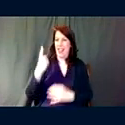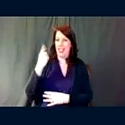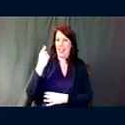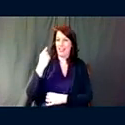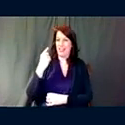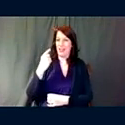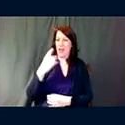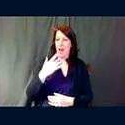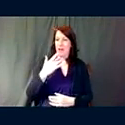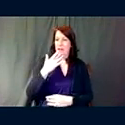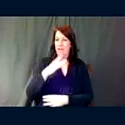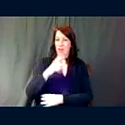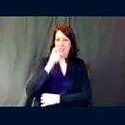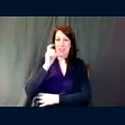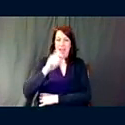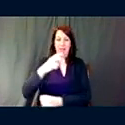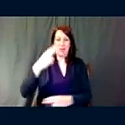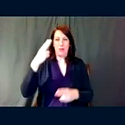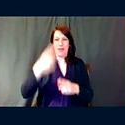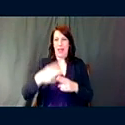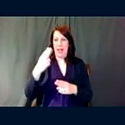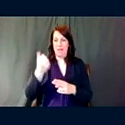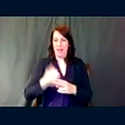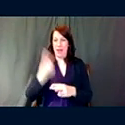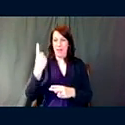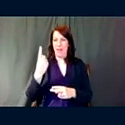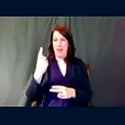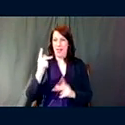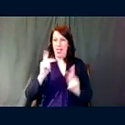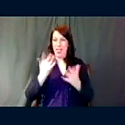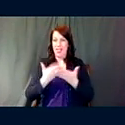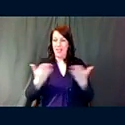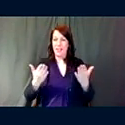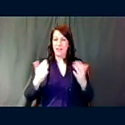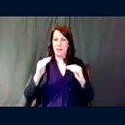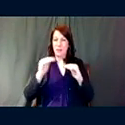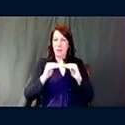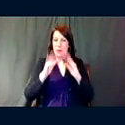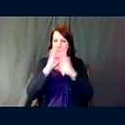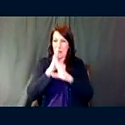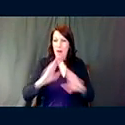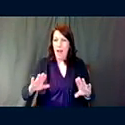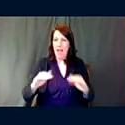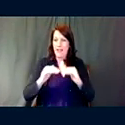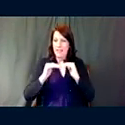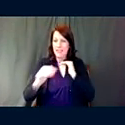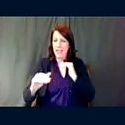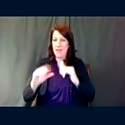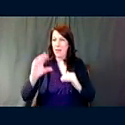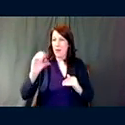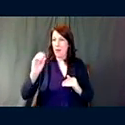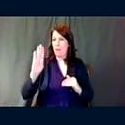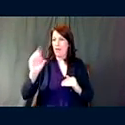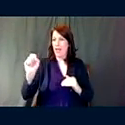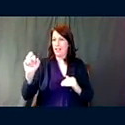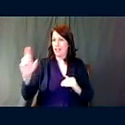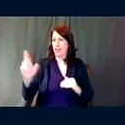FORTUNATE I DIDN'T HAVE TO NAME ANYBODY BECAUSE THINGS HAD BEEN SO QUIET AND SO STABLE AT OBSSR.